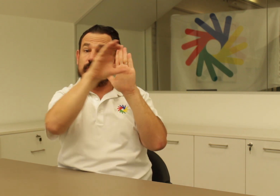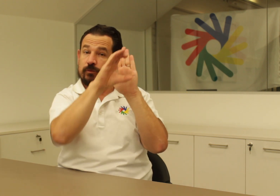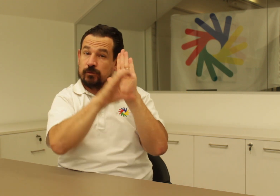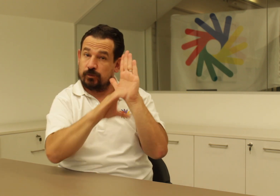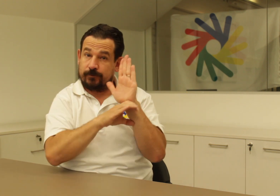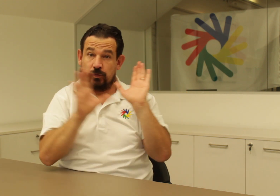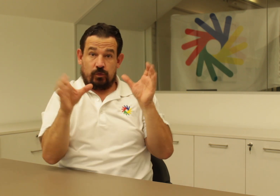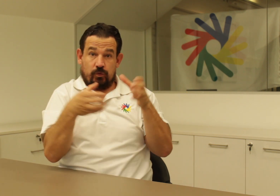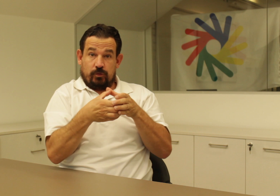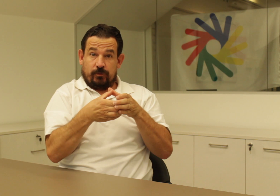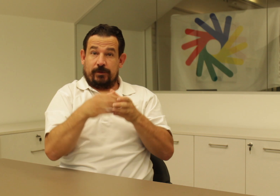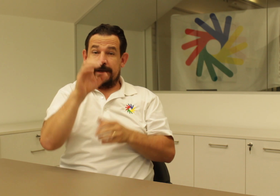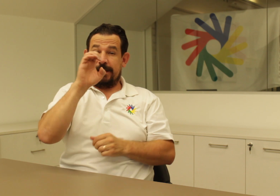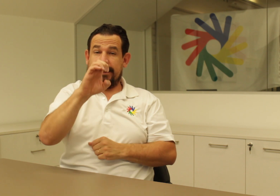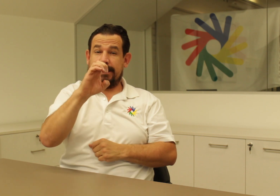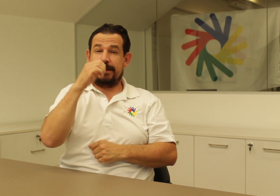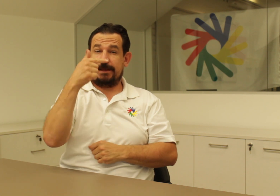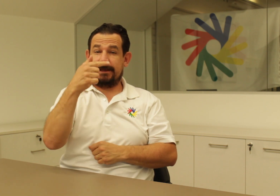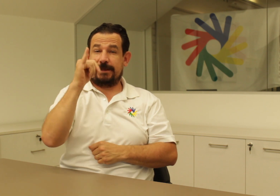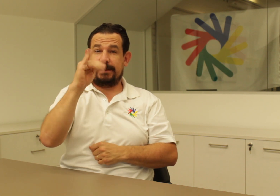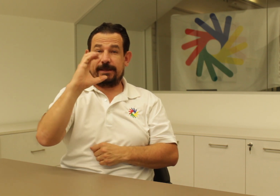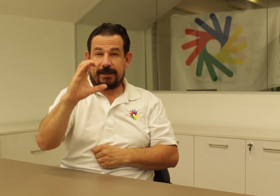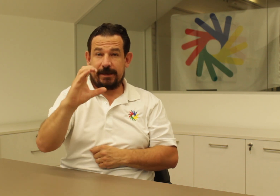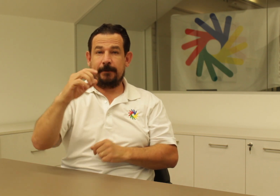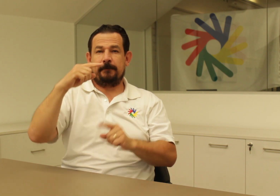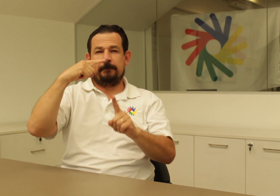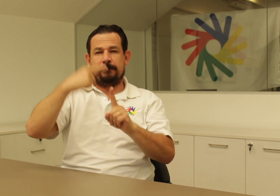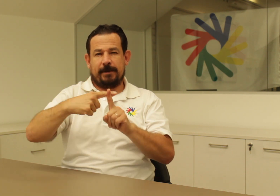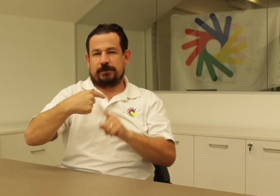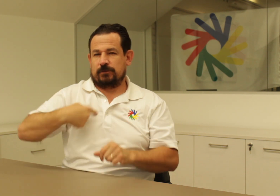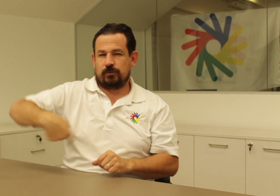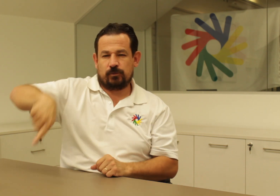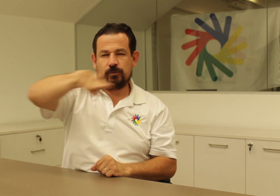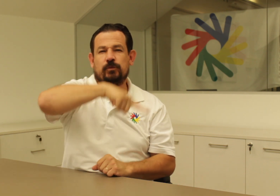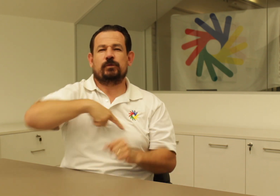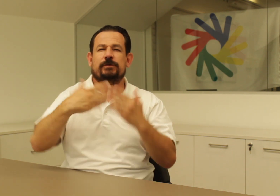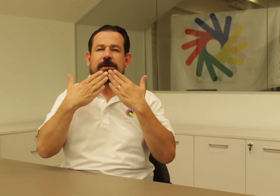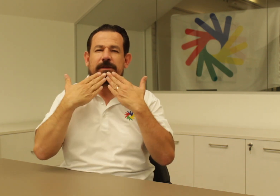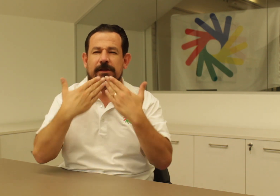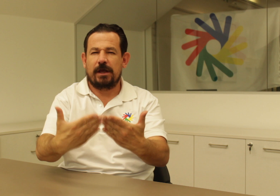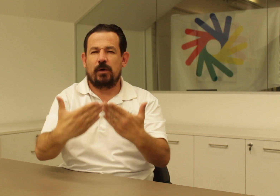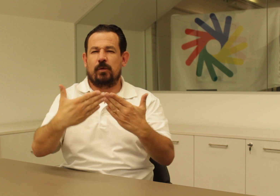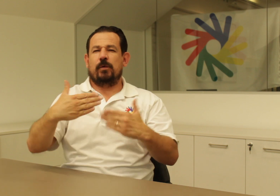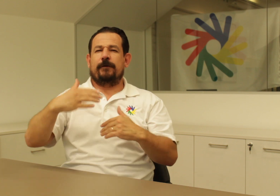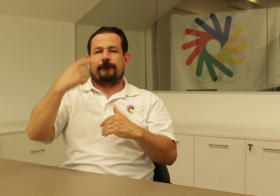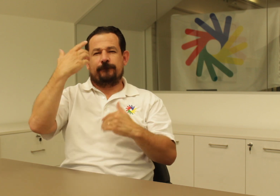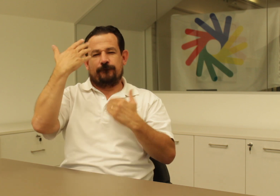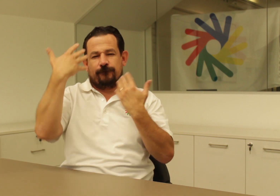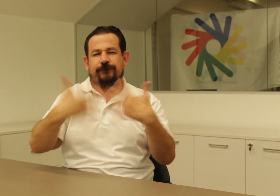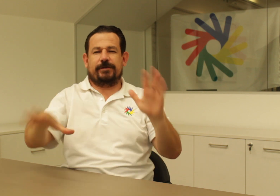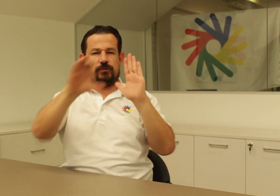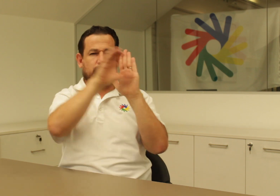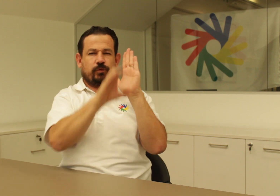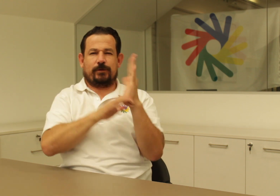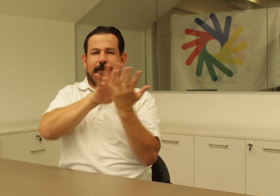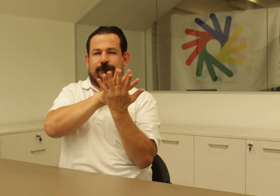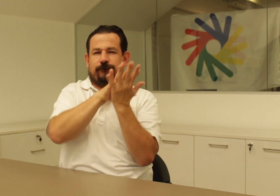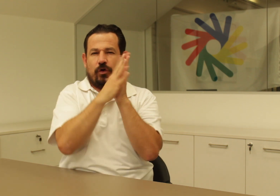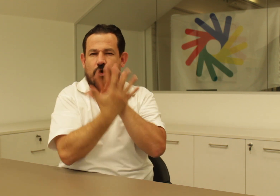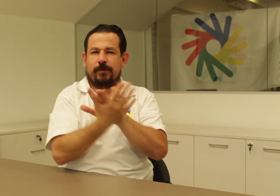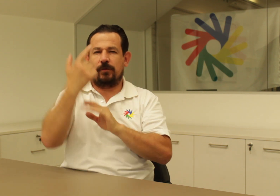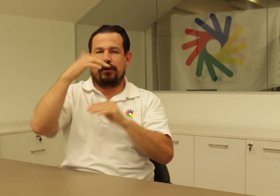and constitution as a group. Thanks to those of you who helped reform